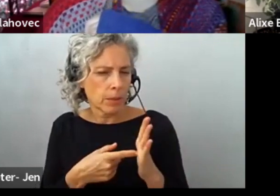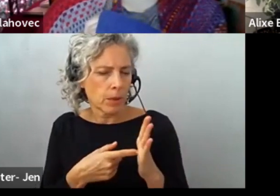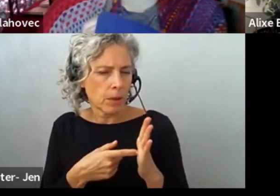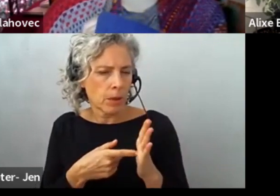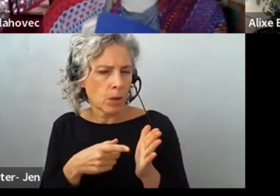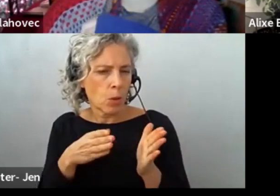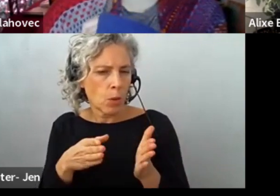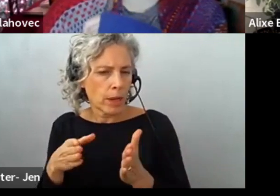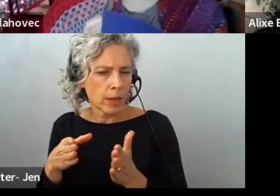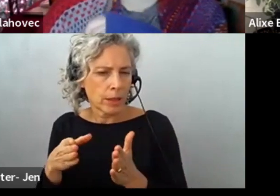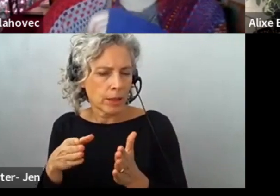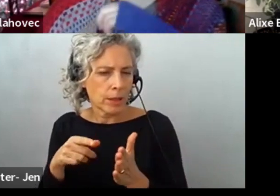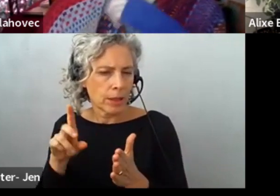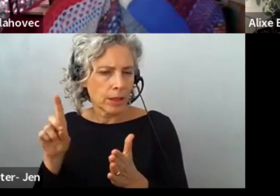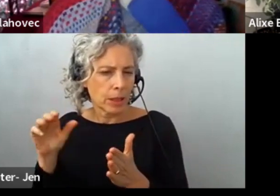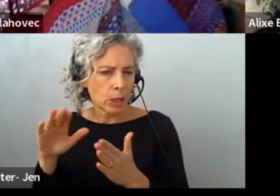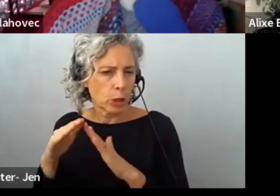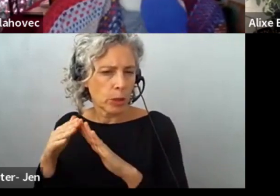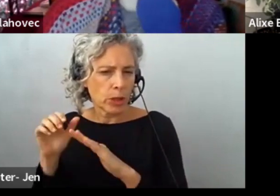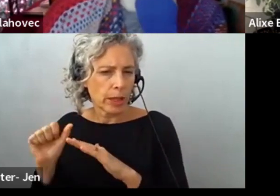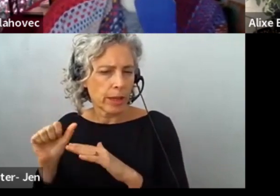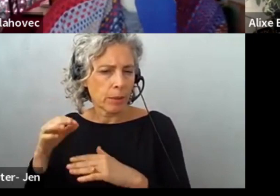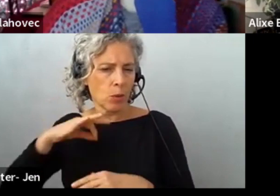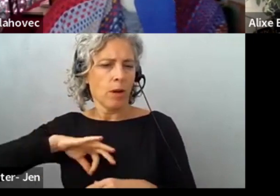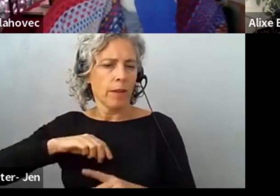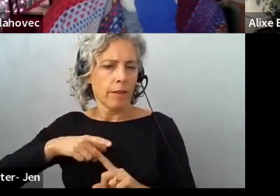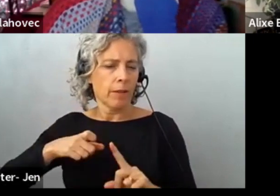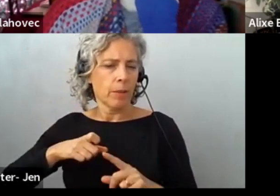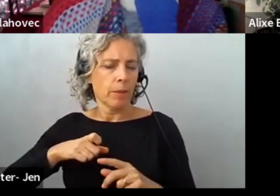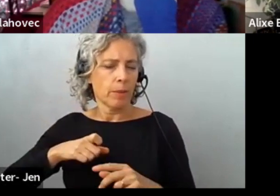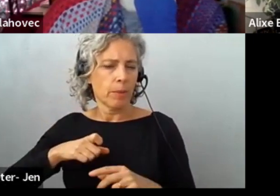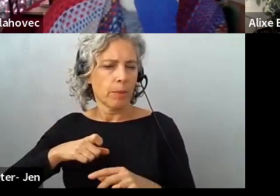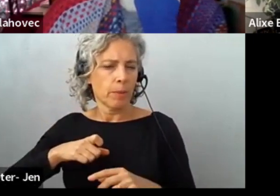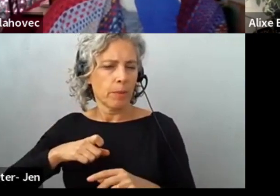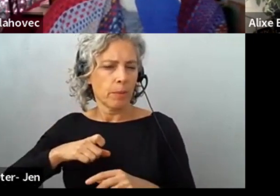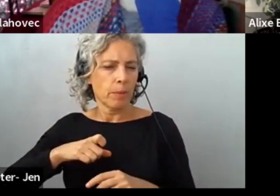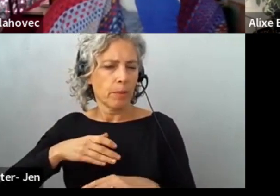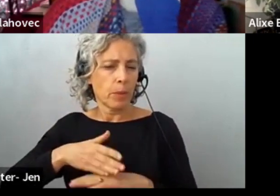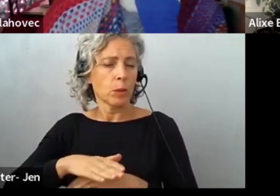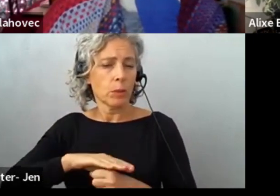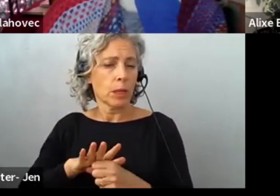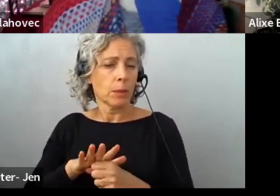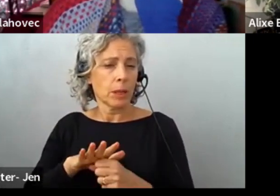the disability community can profit from the post pandemic world? For example, what are